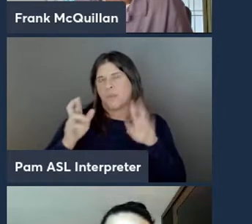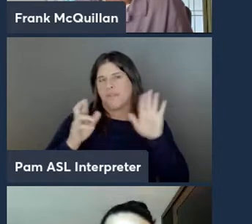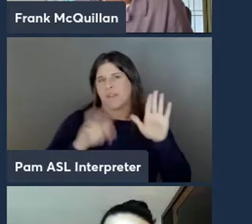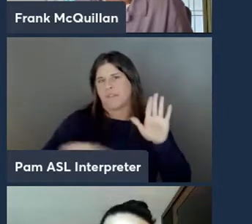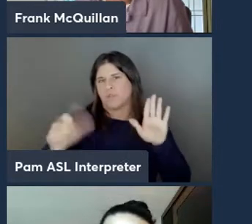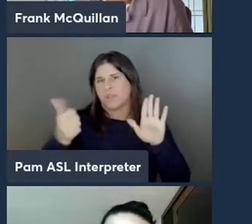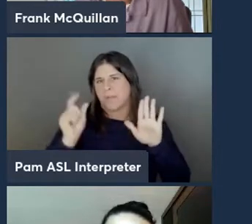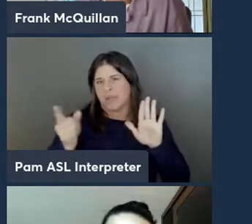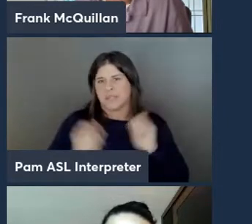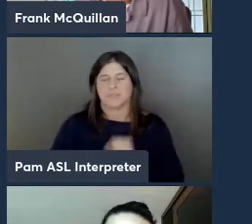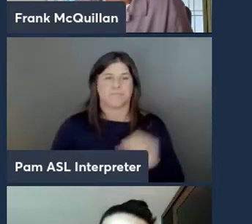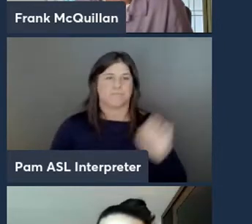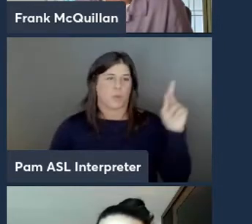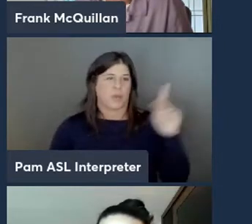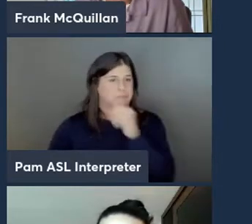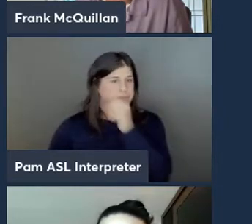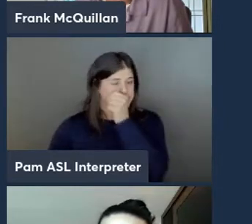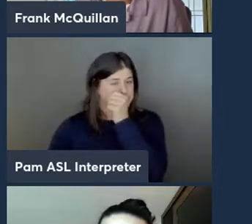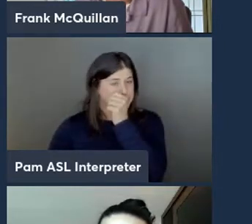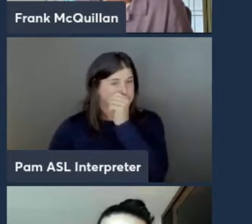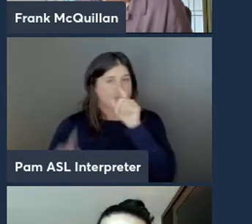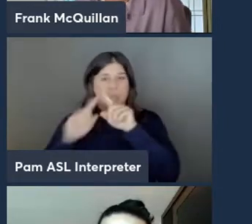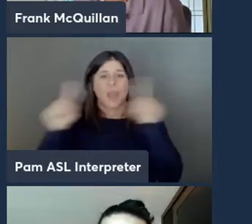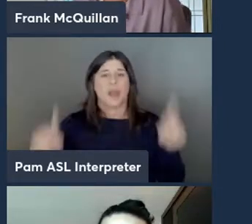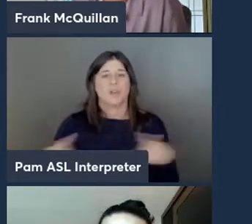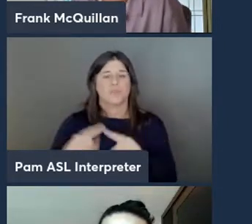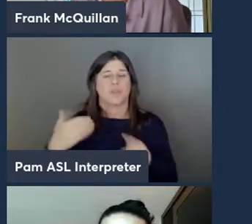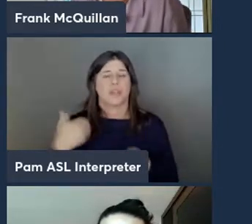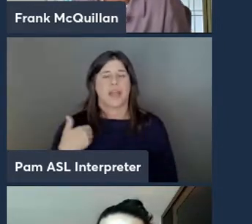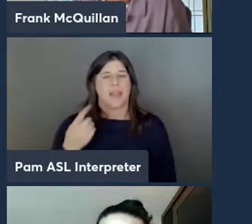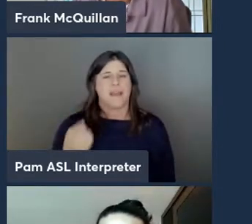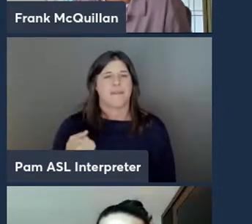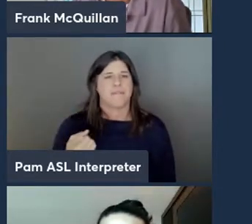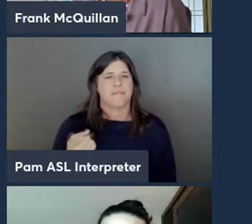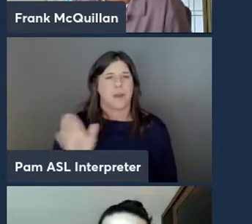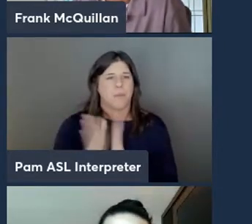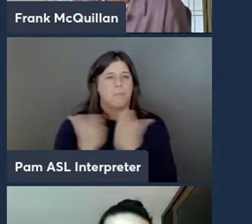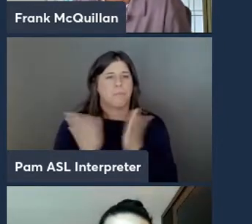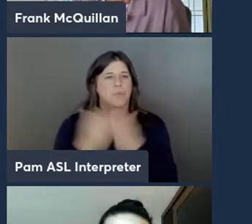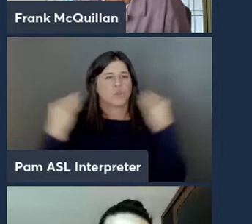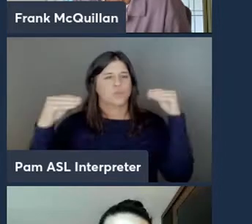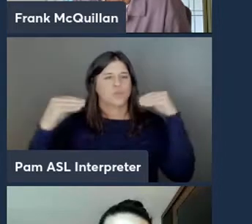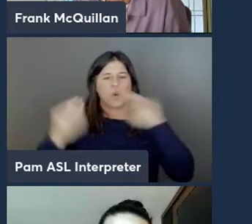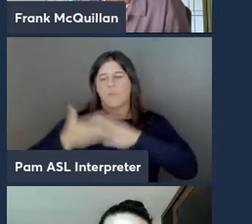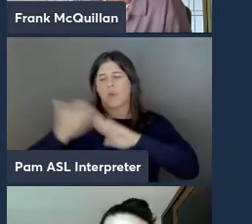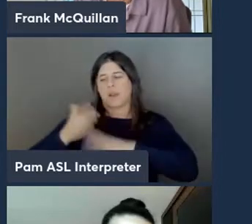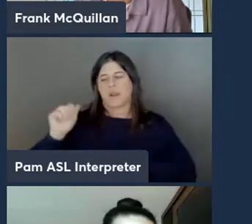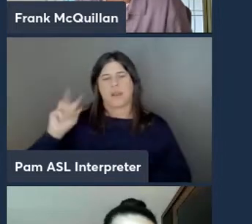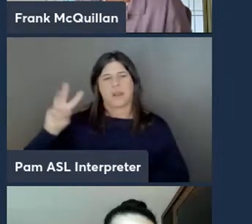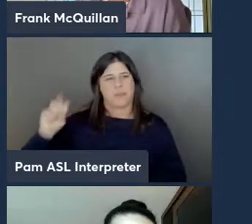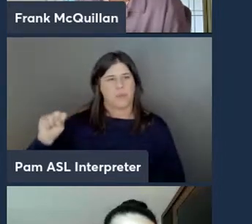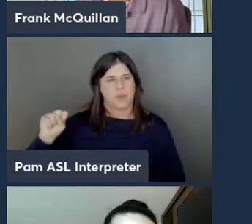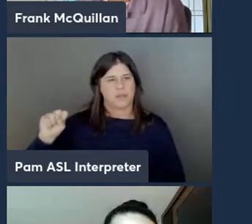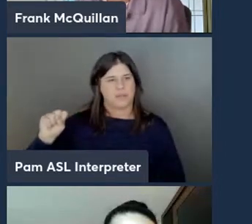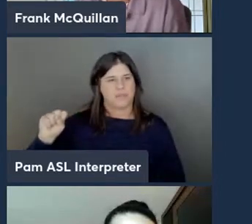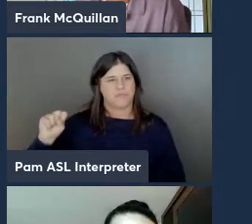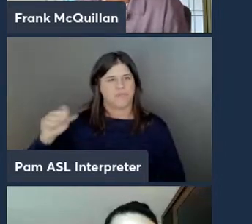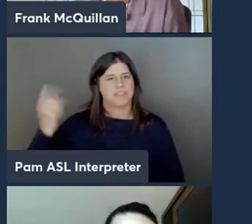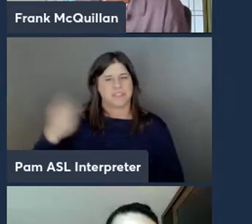So onscreen, I have a bookstore running on AWS, which is something we're very familiar